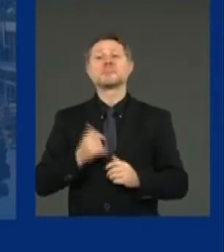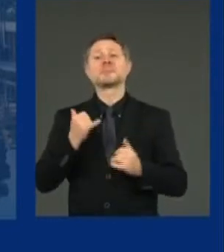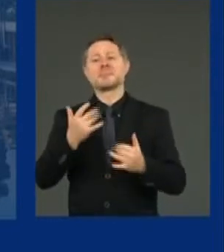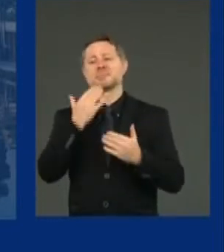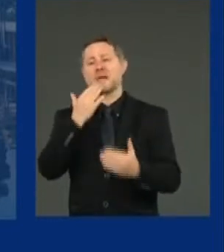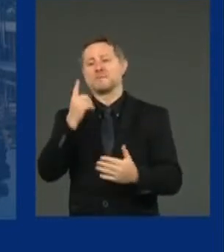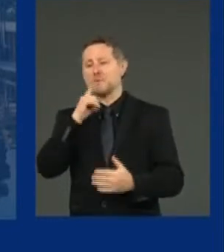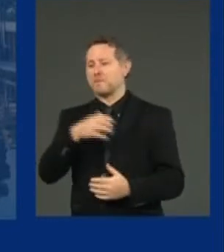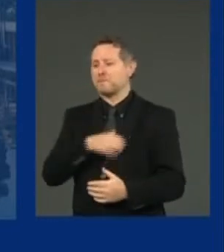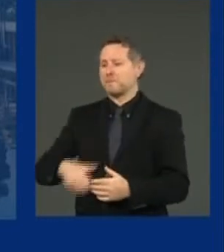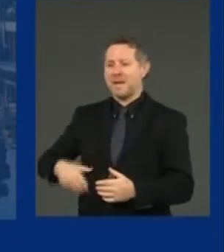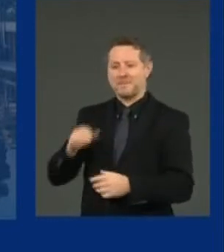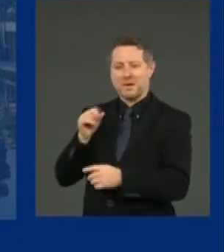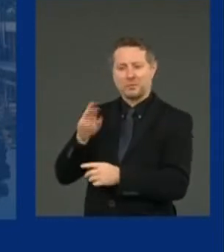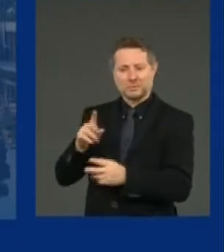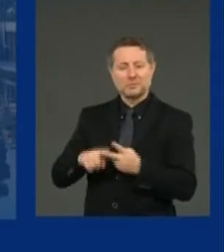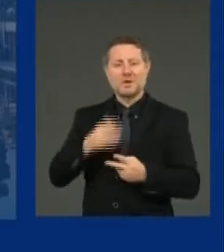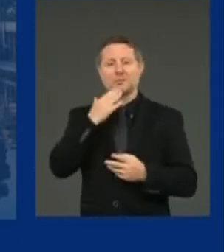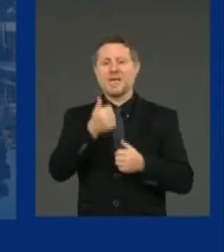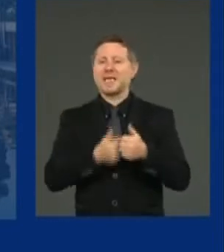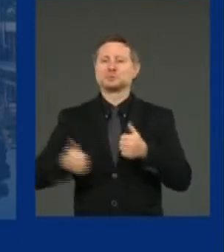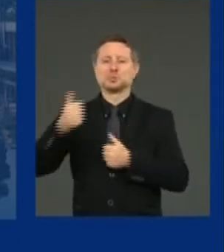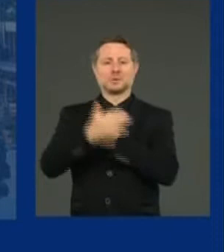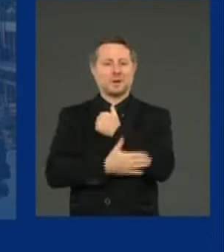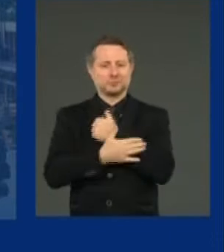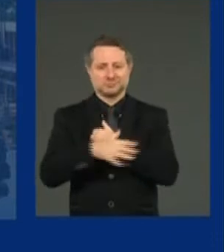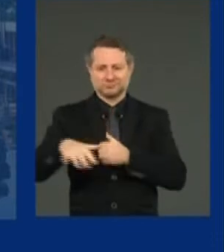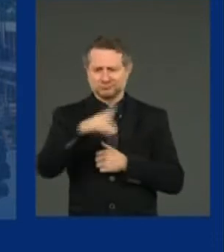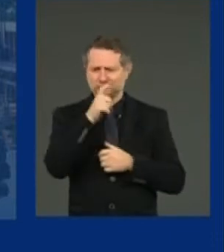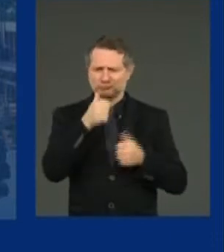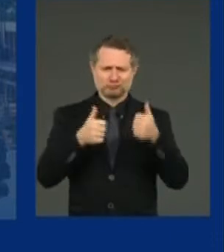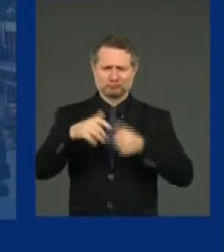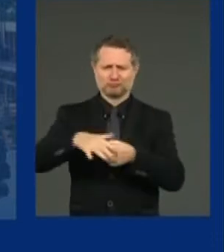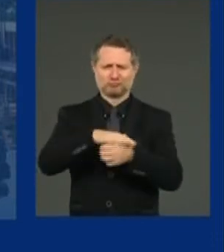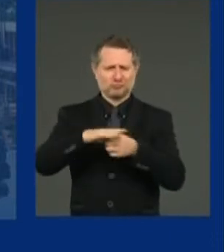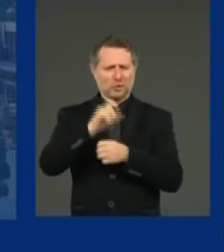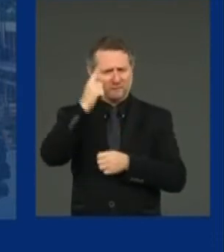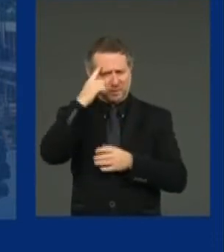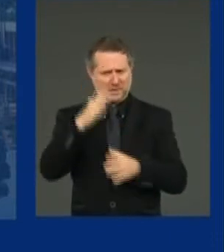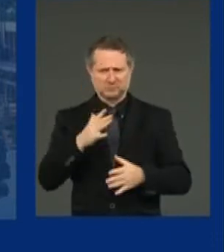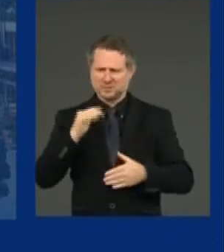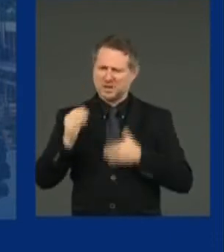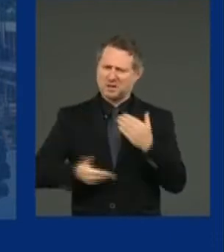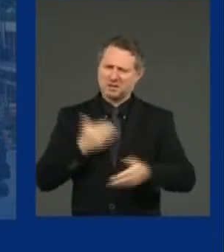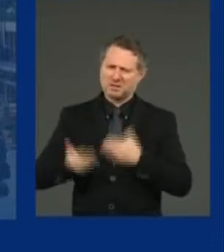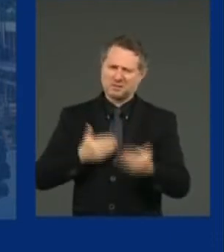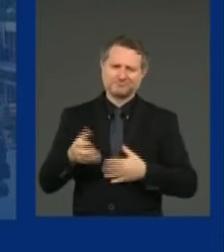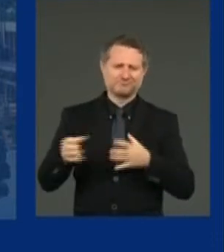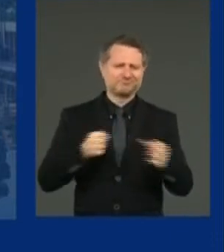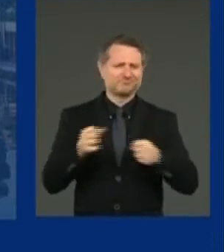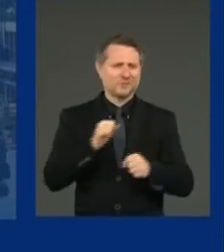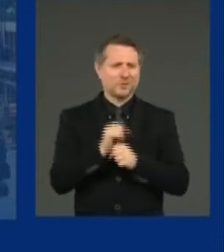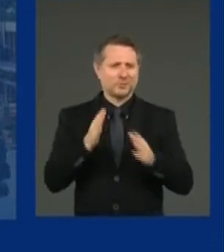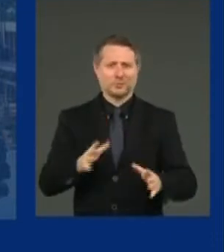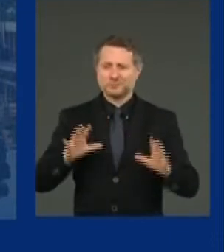WEEKEND. I WANT TO THANK THE MAYOR, I WANT TO THANK THE COUNTY EXECUTIVE, ALL OF THE REGIONAL OFFICIALS WHO FOUND PEOPLE TO